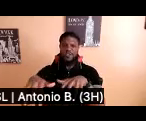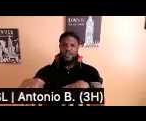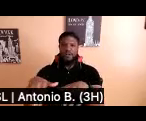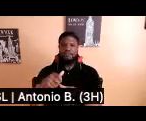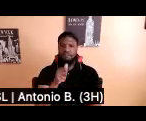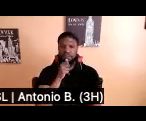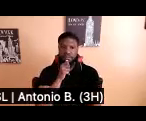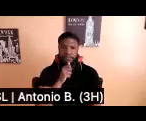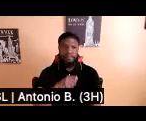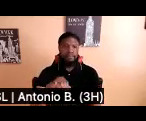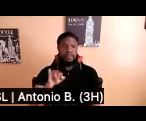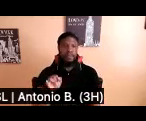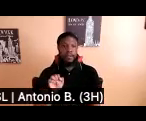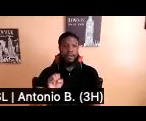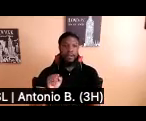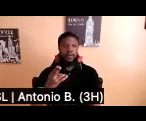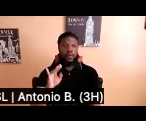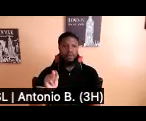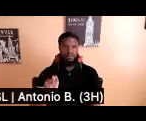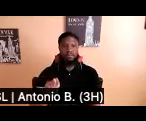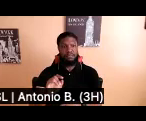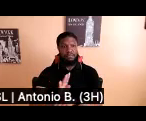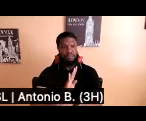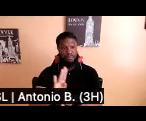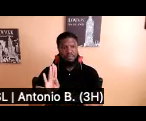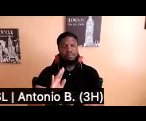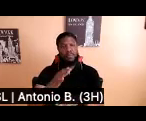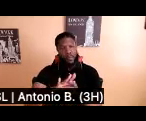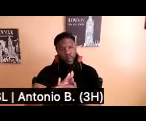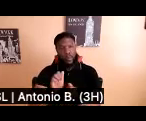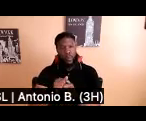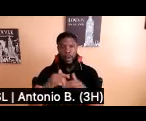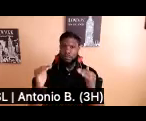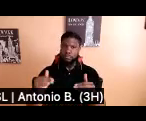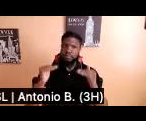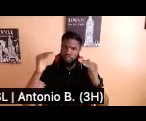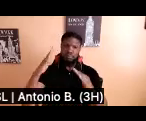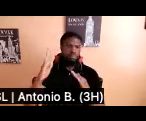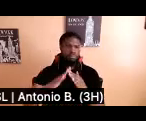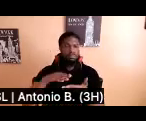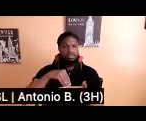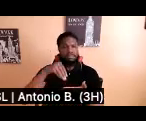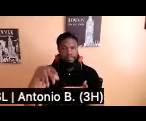research-focused with relatively high-performing students. I focused the study on SLU's required